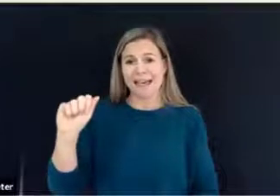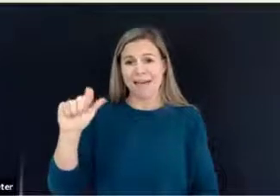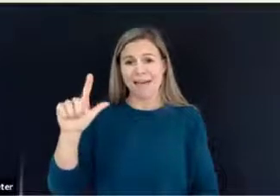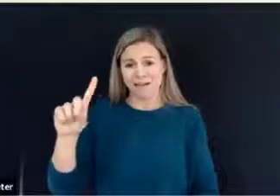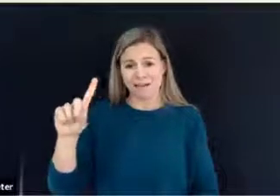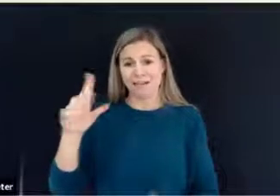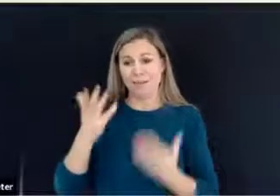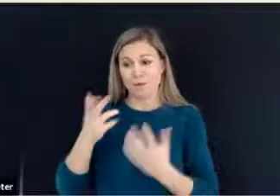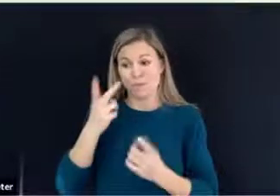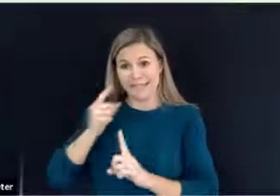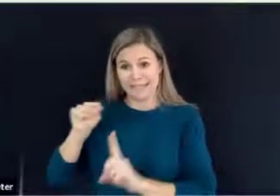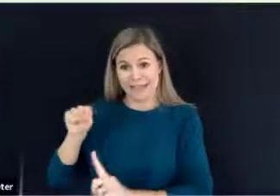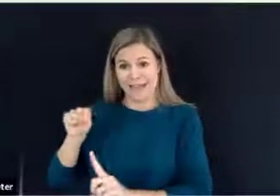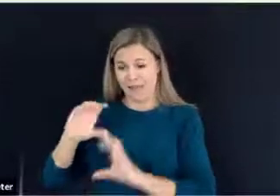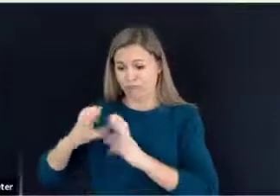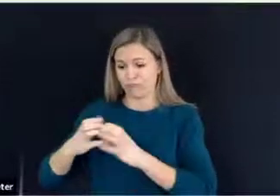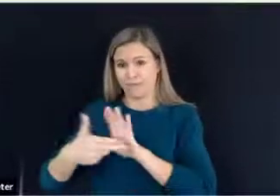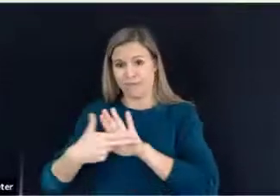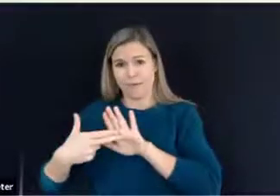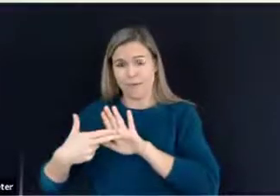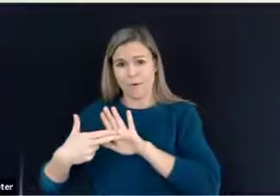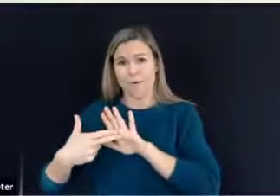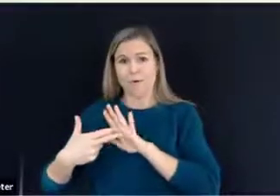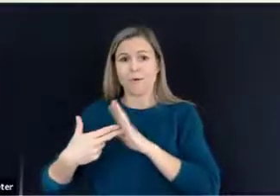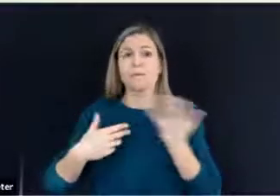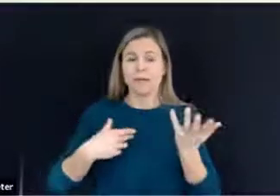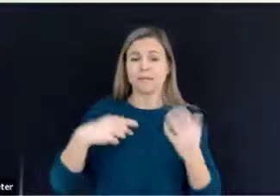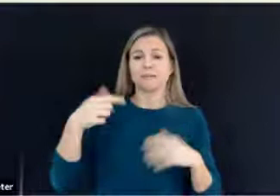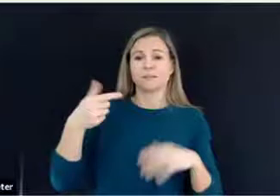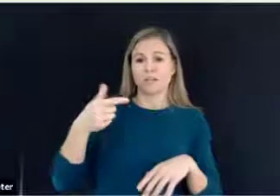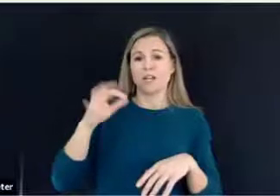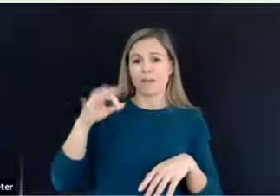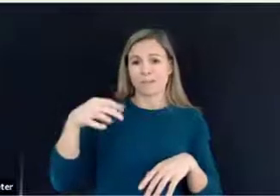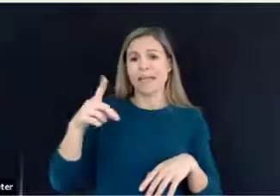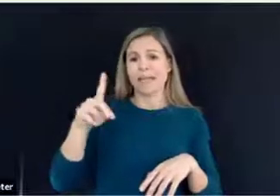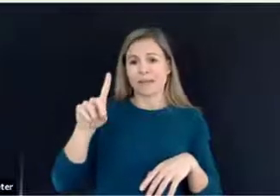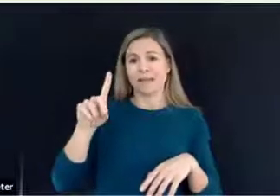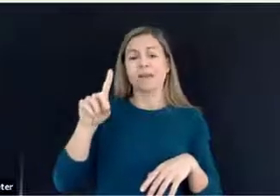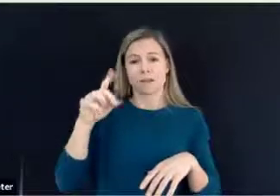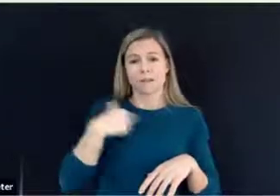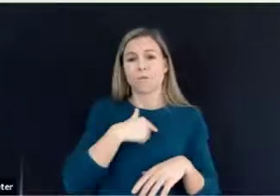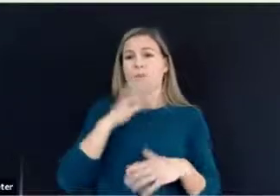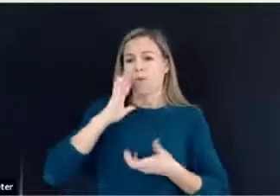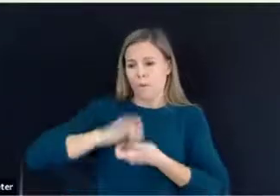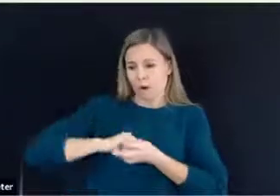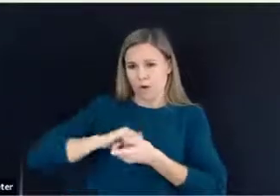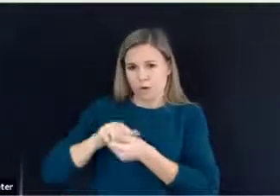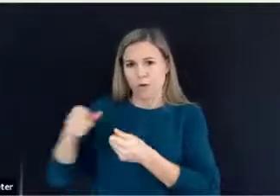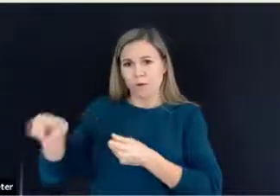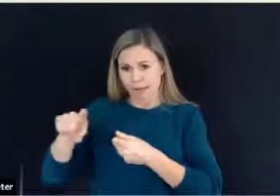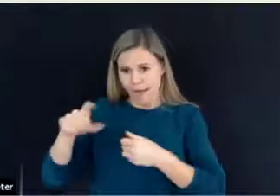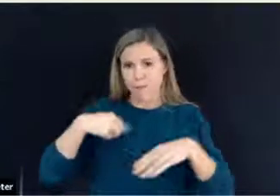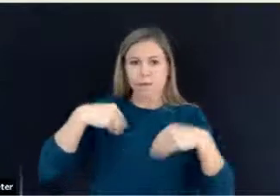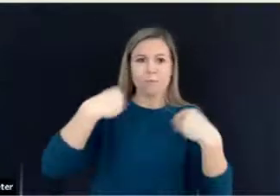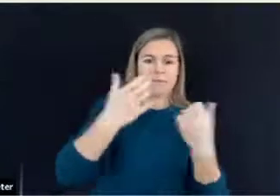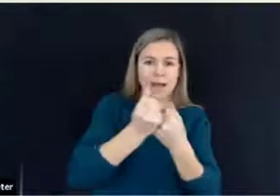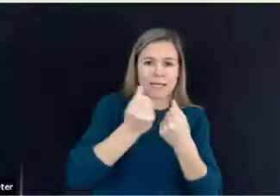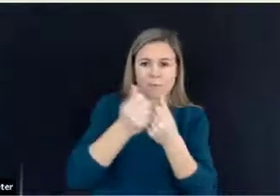you know, that's something that the GFPD will absolutely partner with and help, you know, get you to the supports, but that's not one of the GFPD